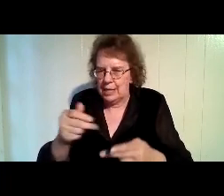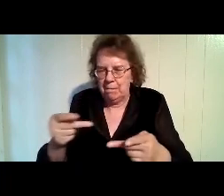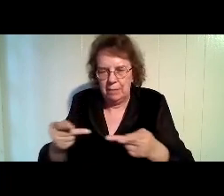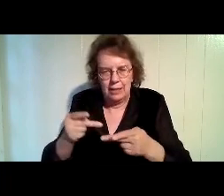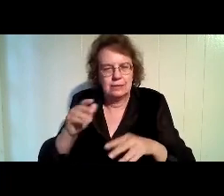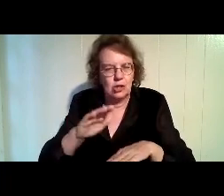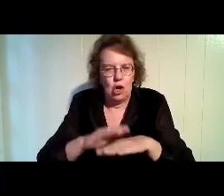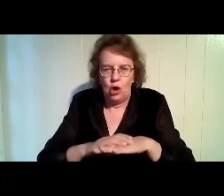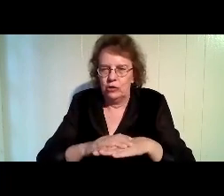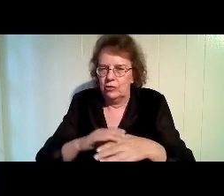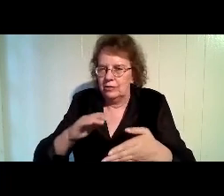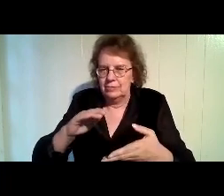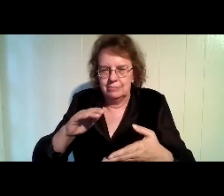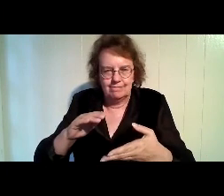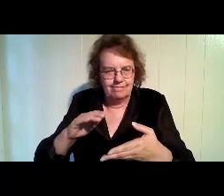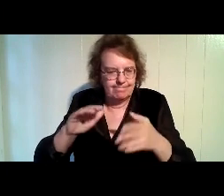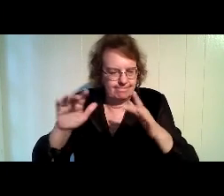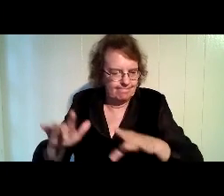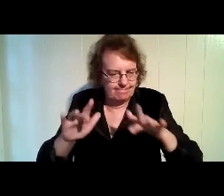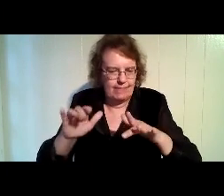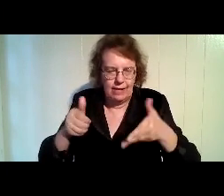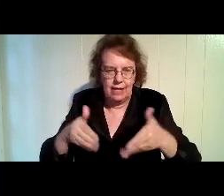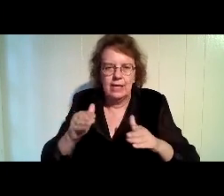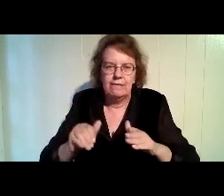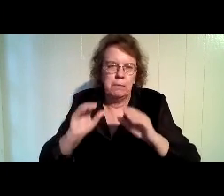type. So if I can place my cursor there's a type I can use